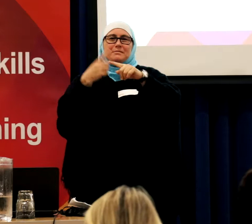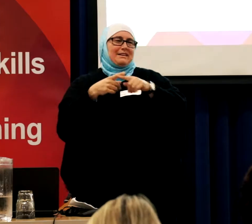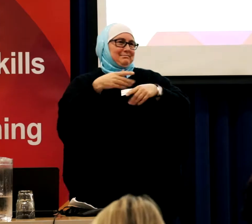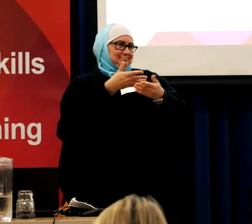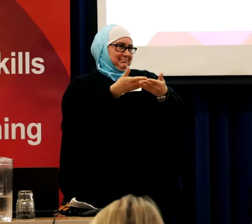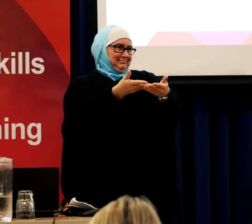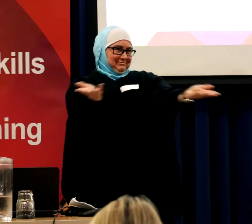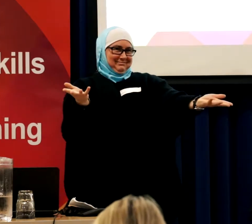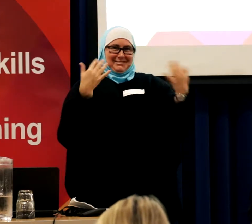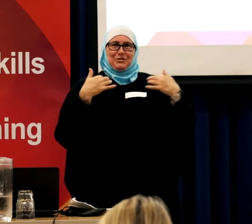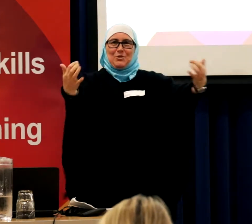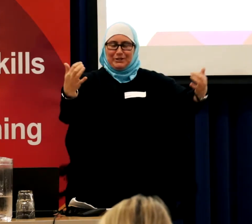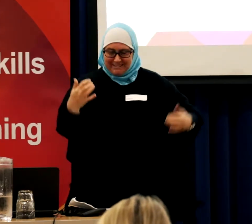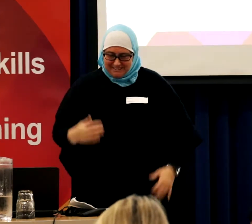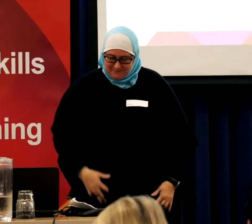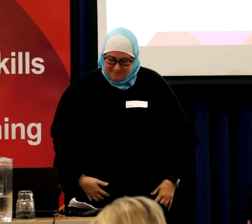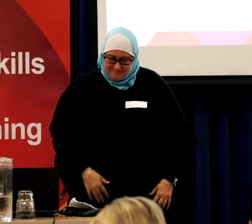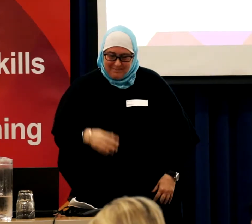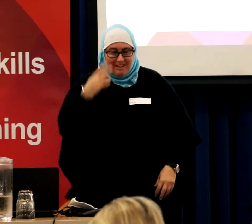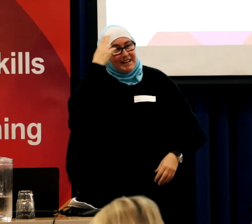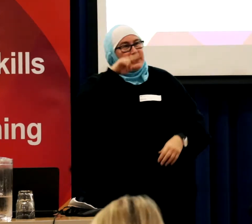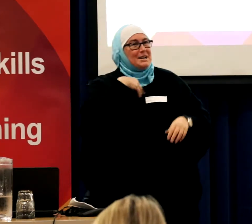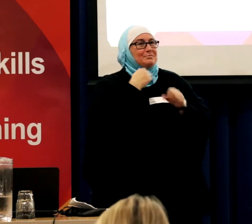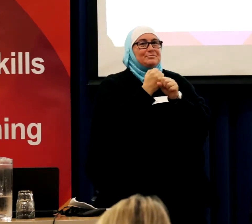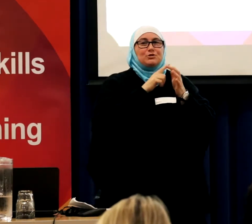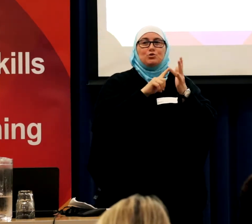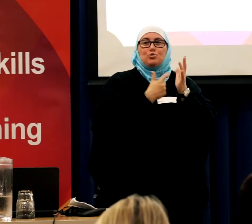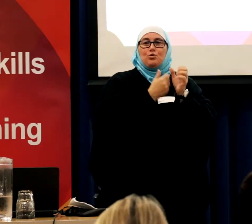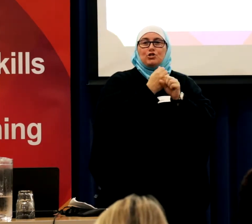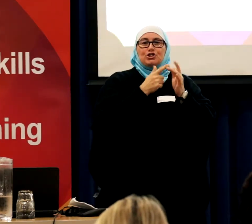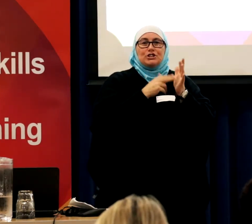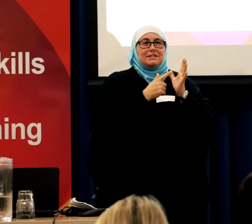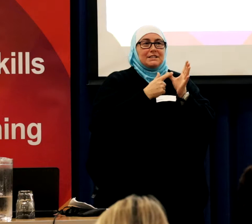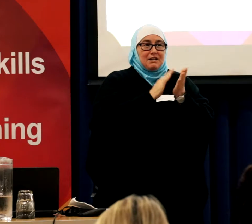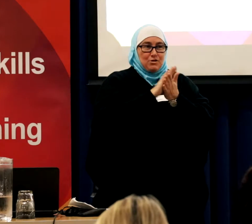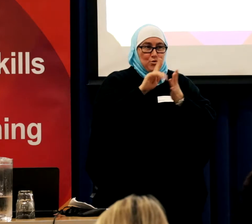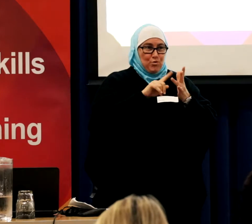the board members and everyone – the audience. My name is Georgina Hook.